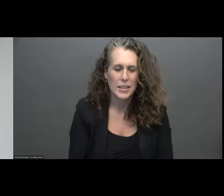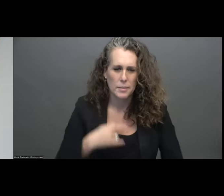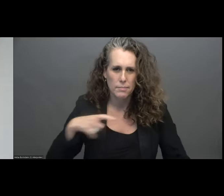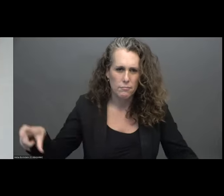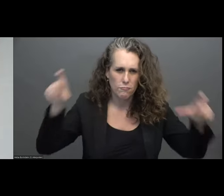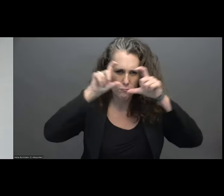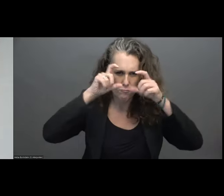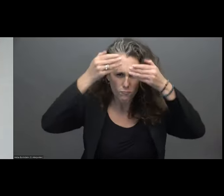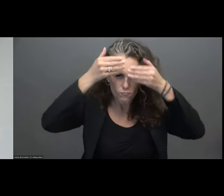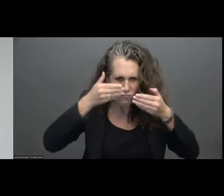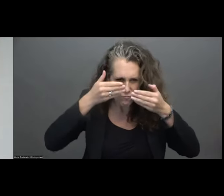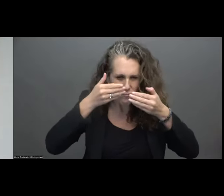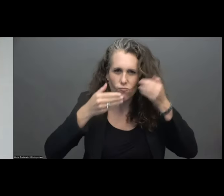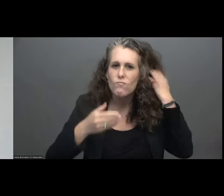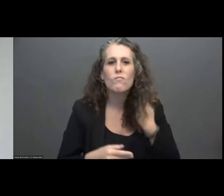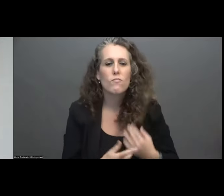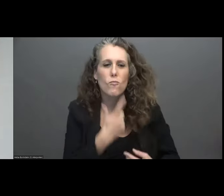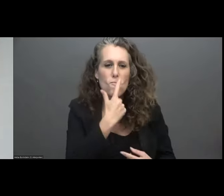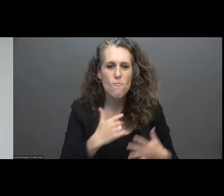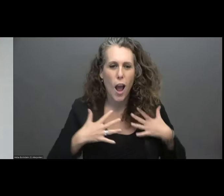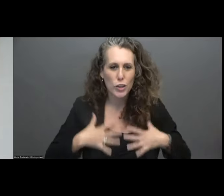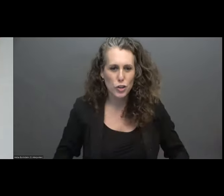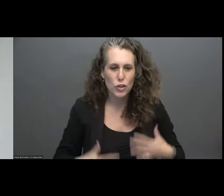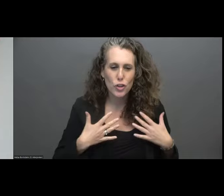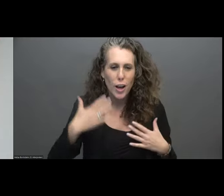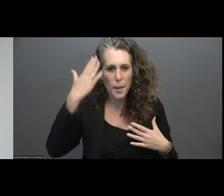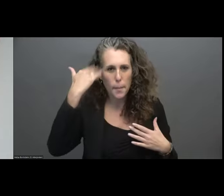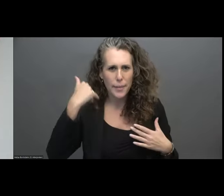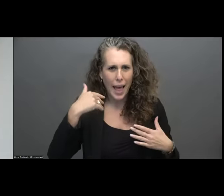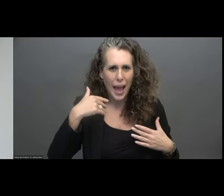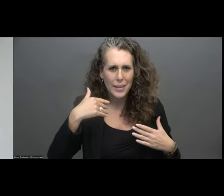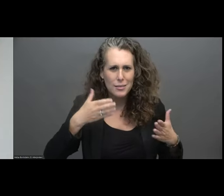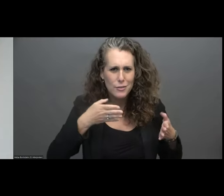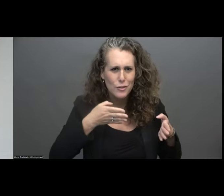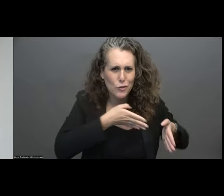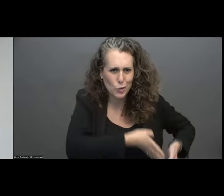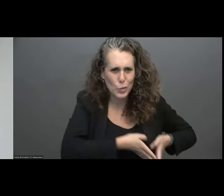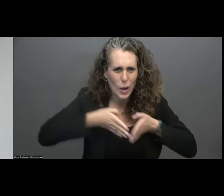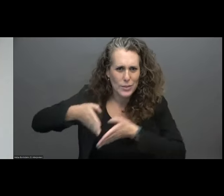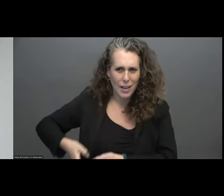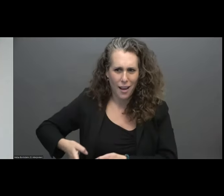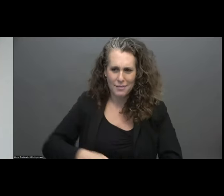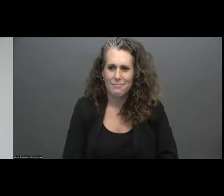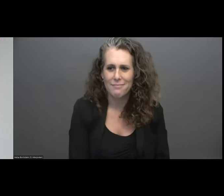in red shot and the black Rosa, and so on to the question.